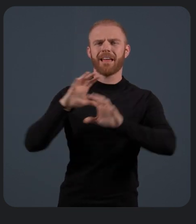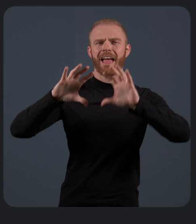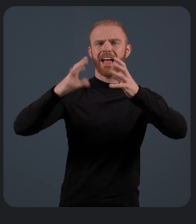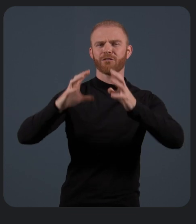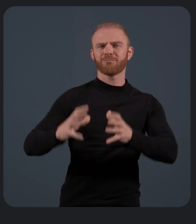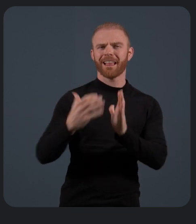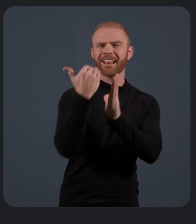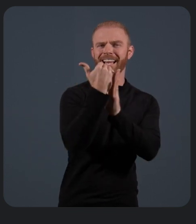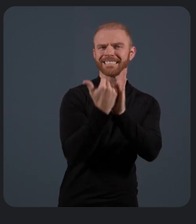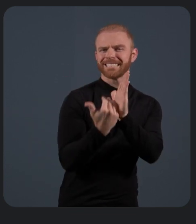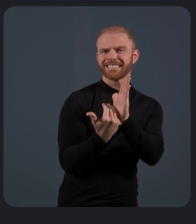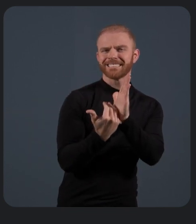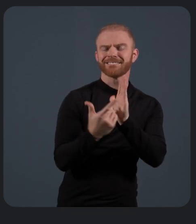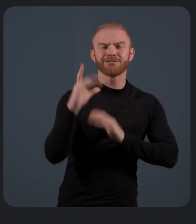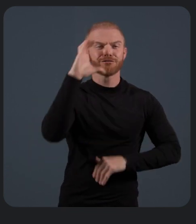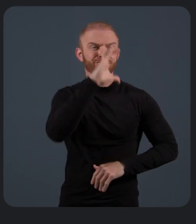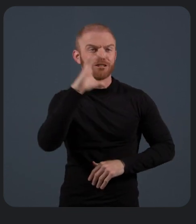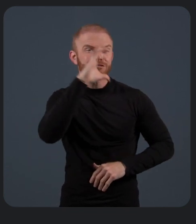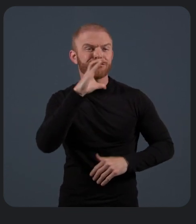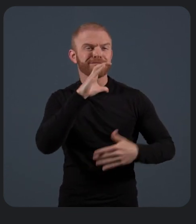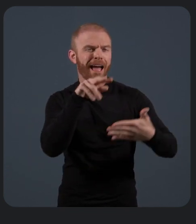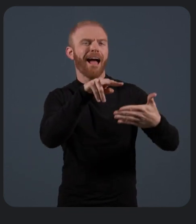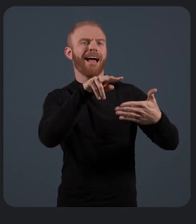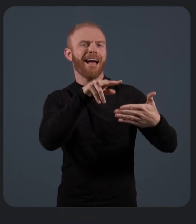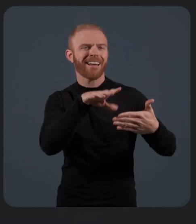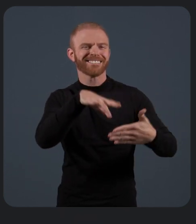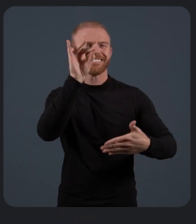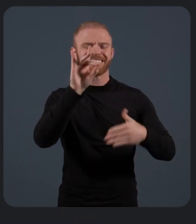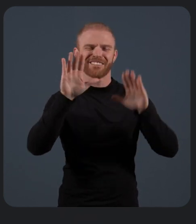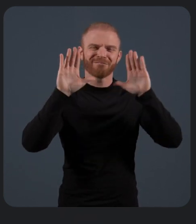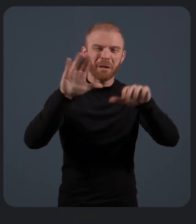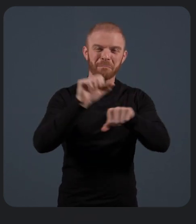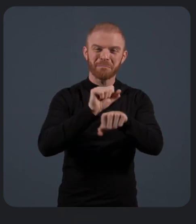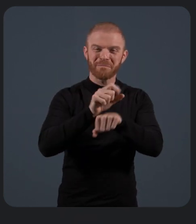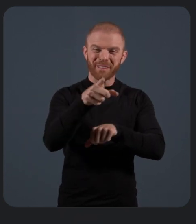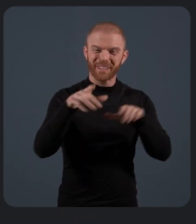and search to highlight the incredible work that you'll do. OK.